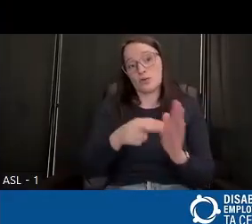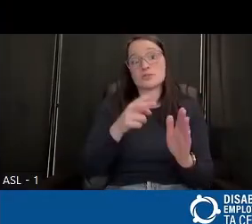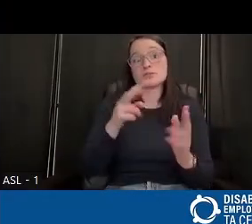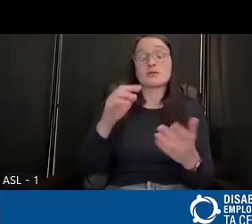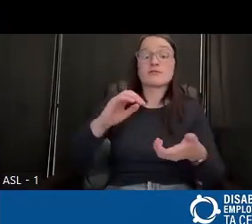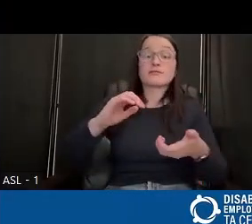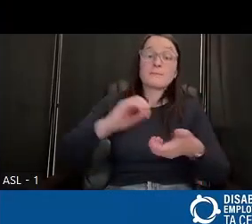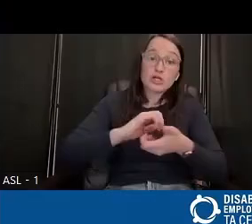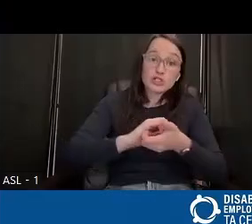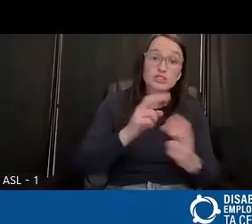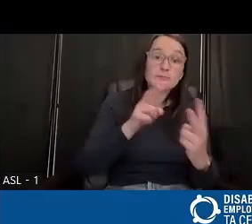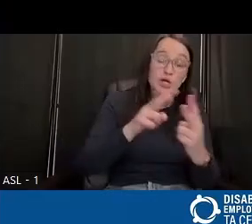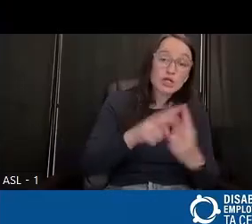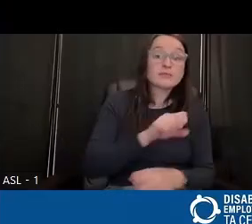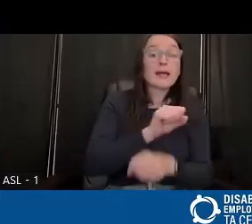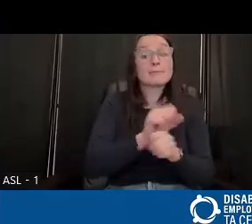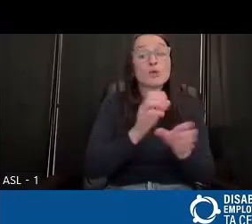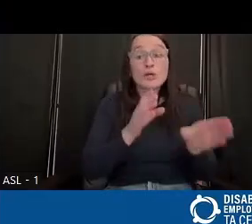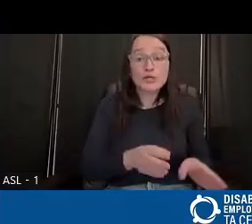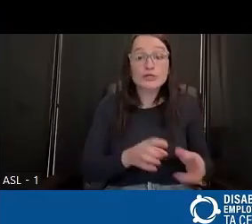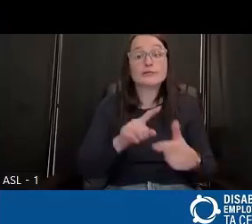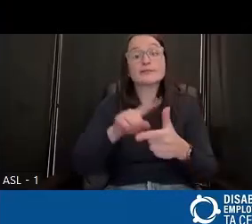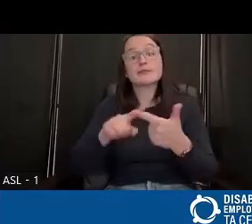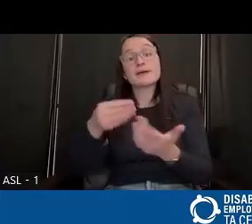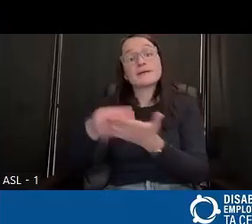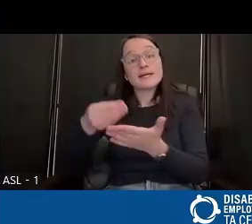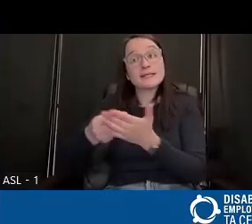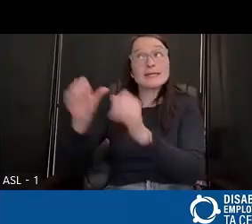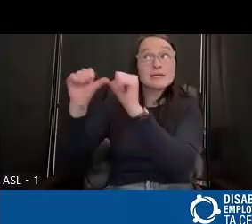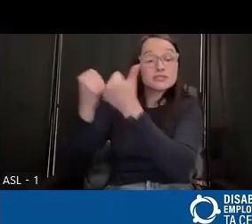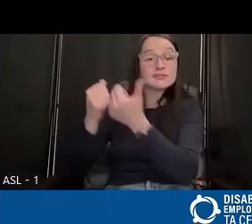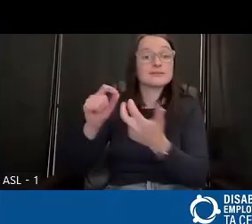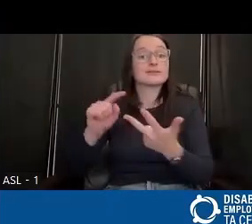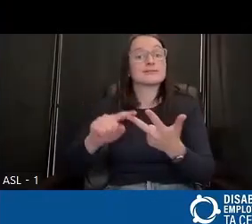funding agencies, service providers and benefits planners in sustaining supported employment,